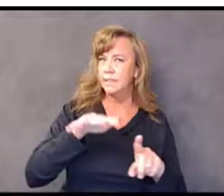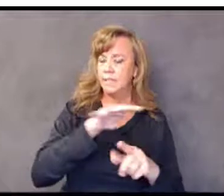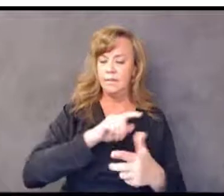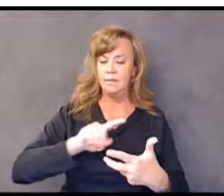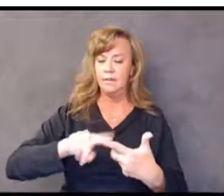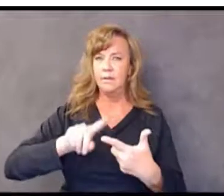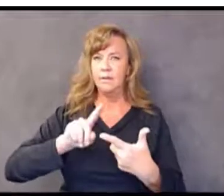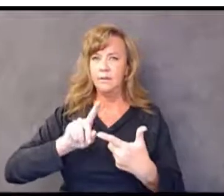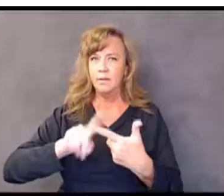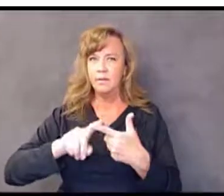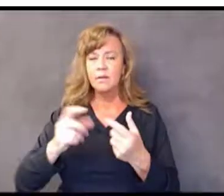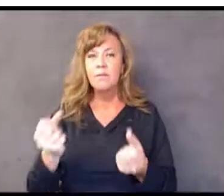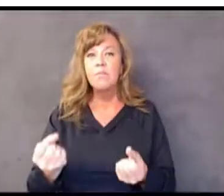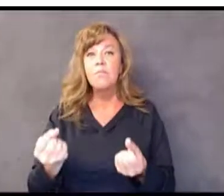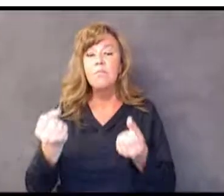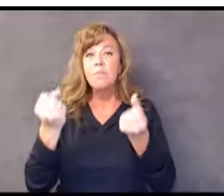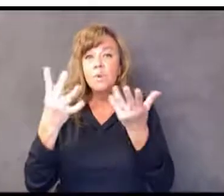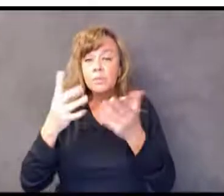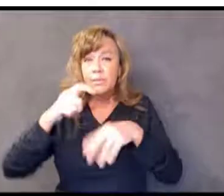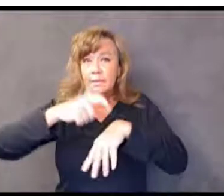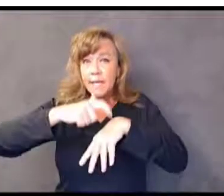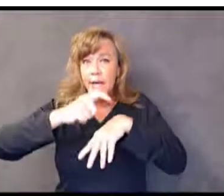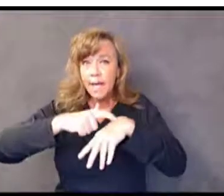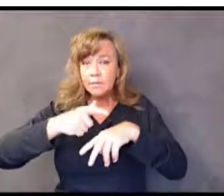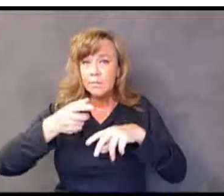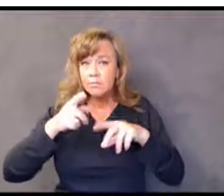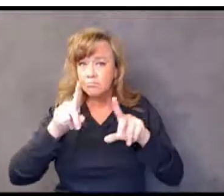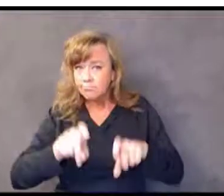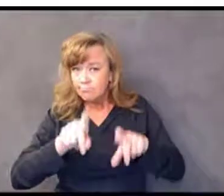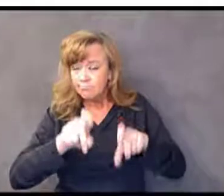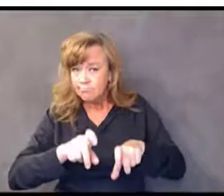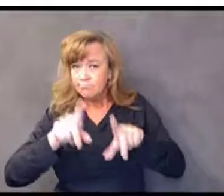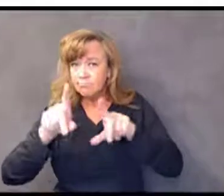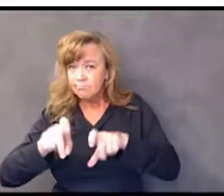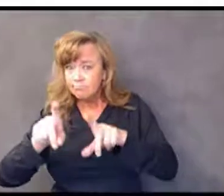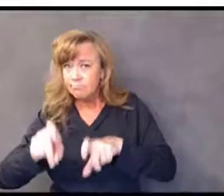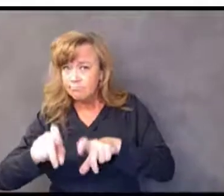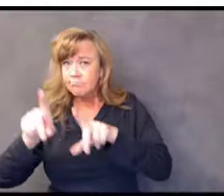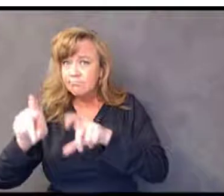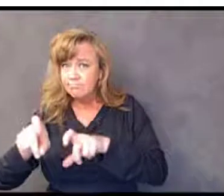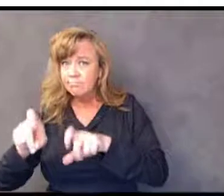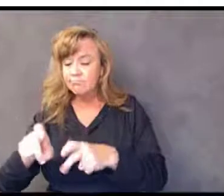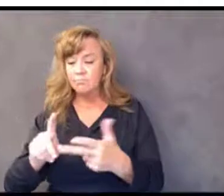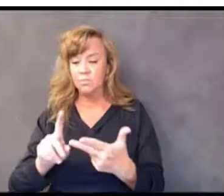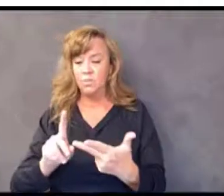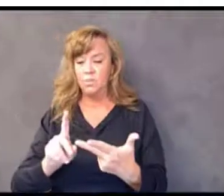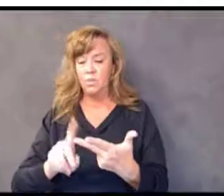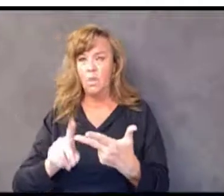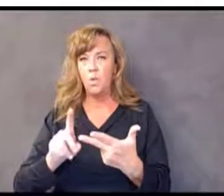These supports should be used as needed and are not required for students who are deaf or hard of hearing.